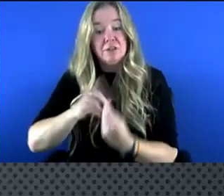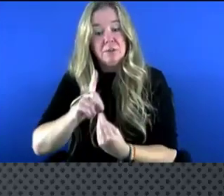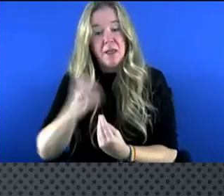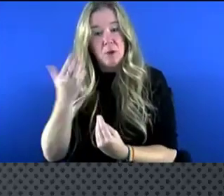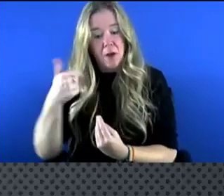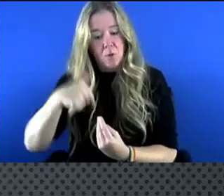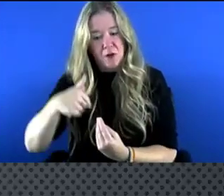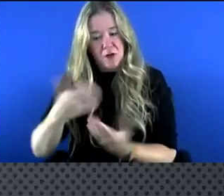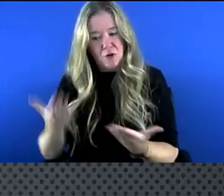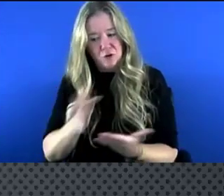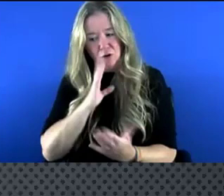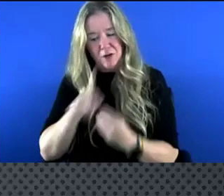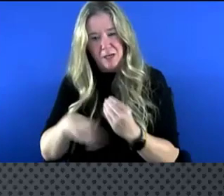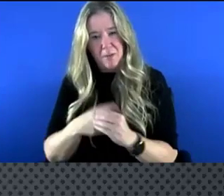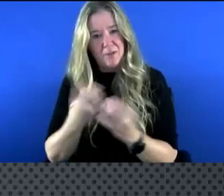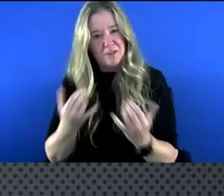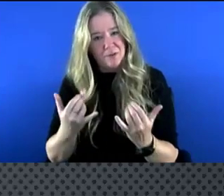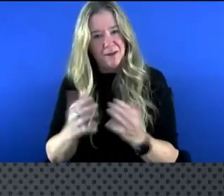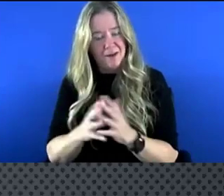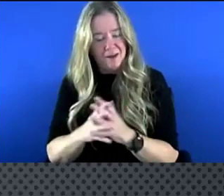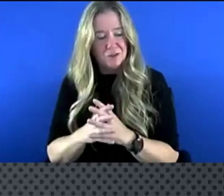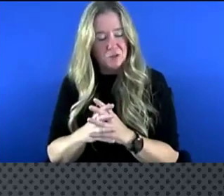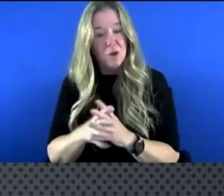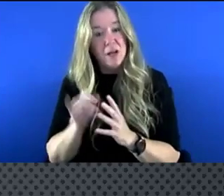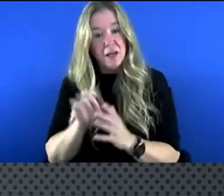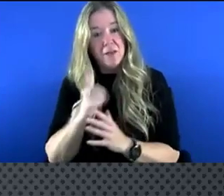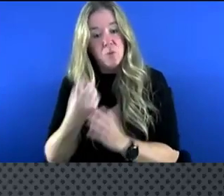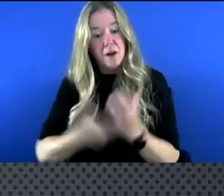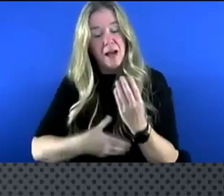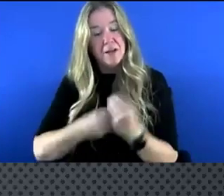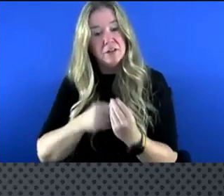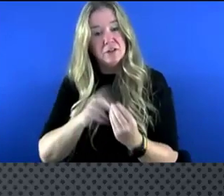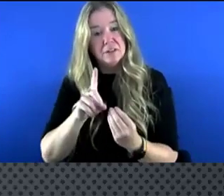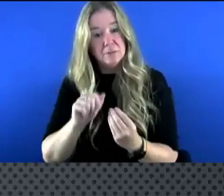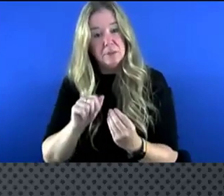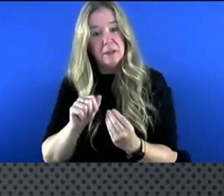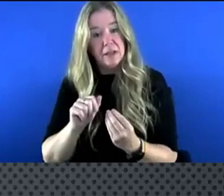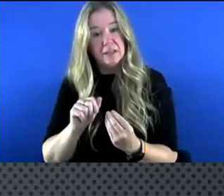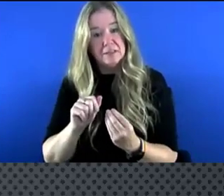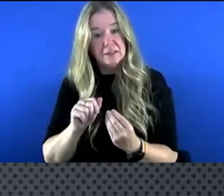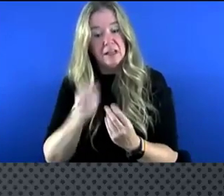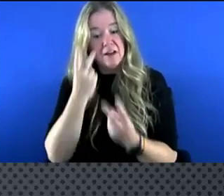talking today. If that-- one of those additional disabilities is a vision loss,